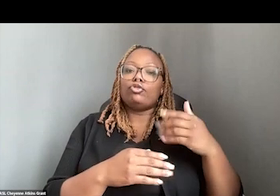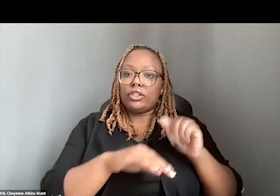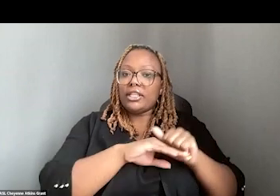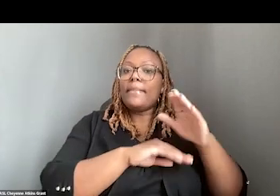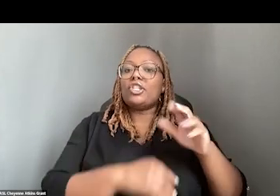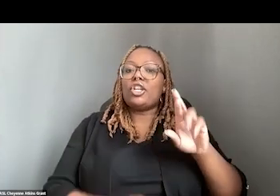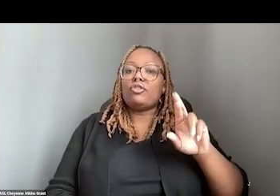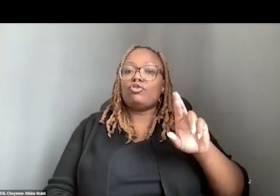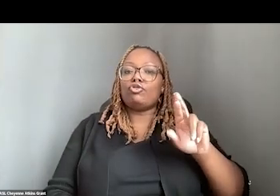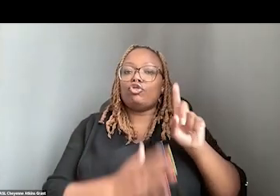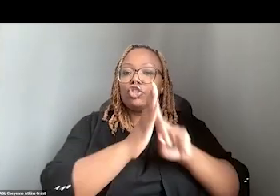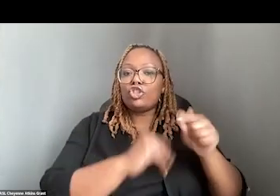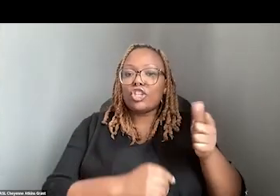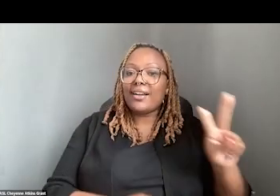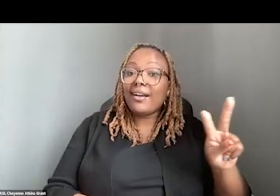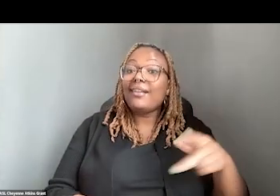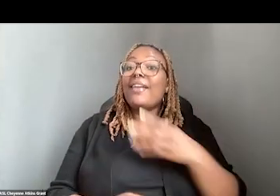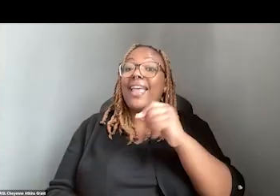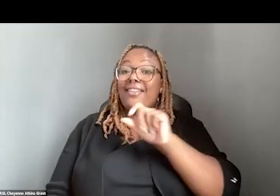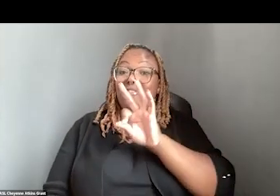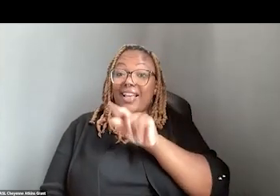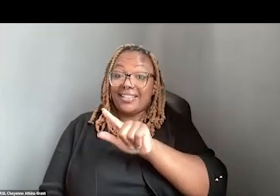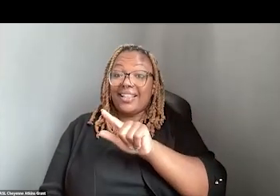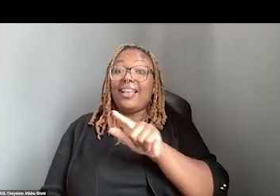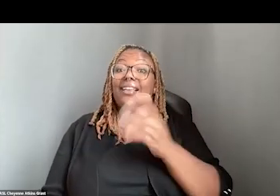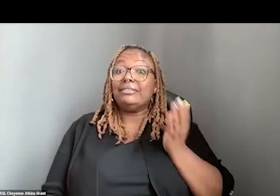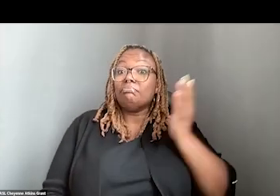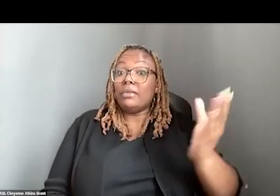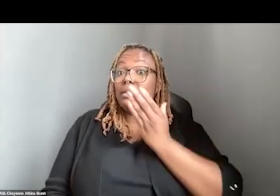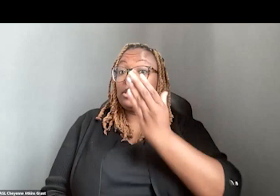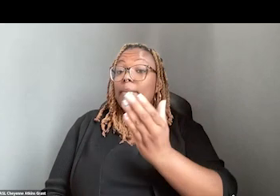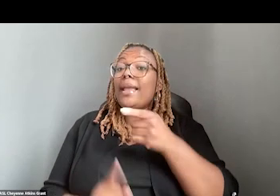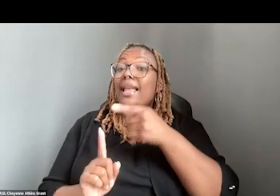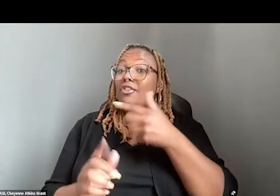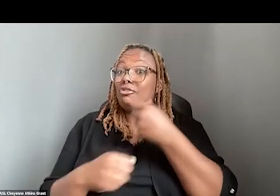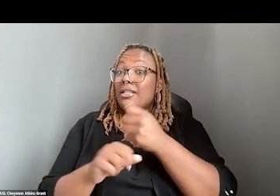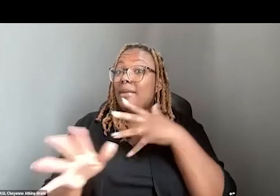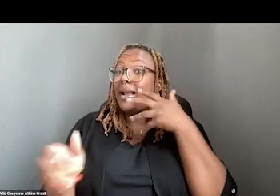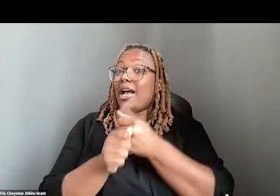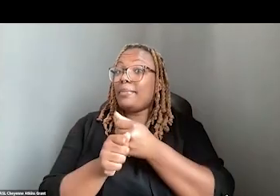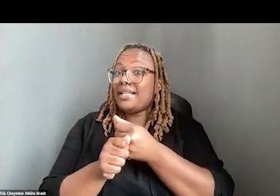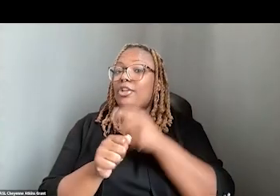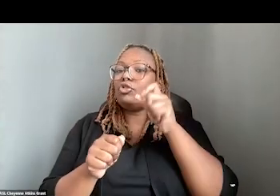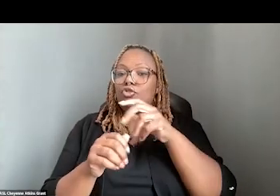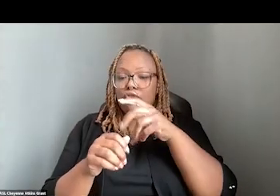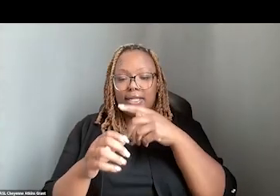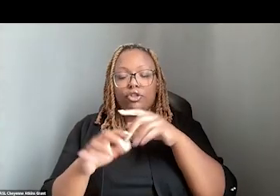If you submitted your proposal in FastLane and you need to make updates to that, you have to do it in the system that it was originally submitted in.